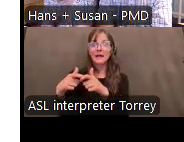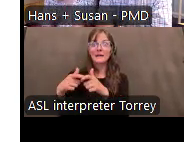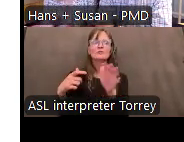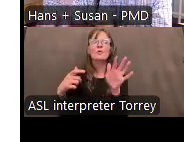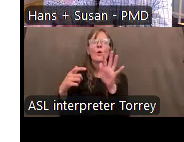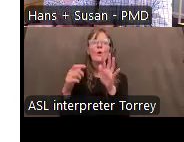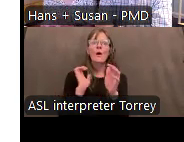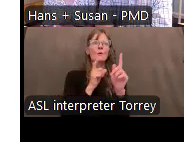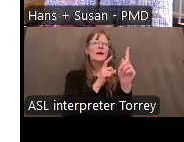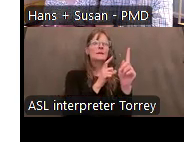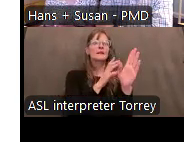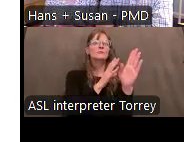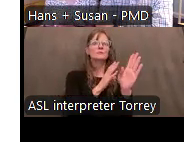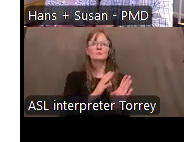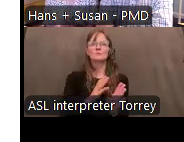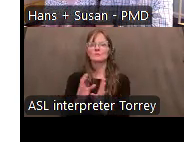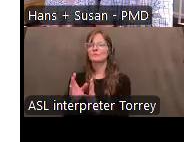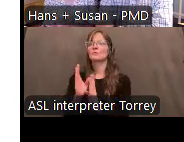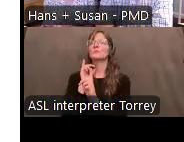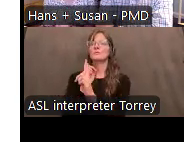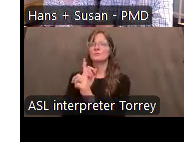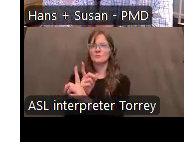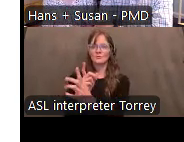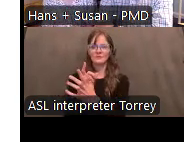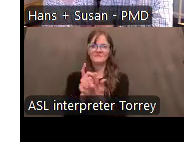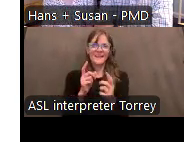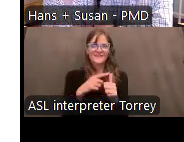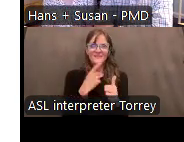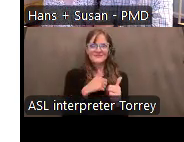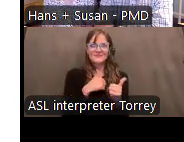So we definitely didn't want to miss that opportunity and went with it.